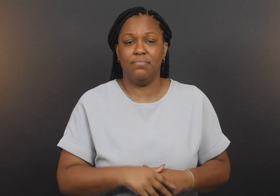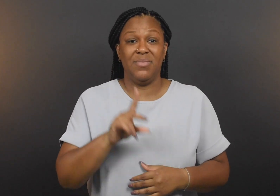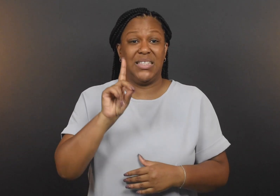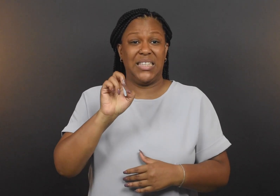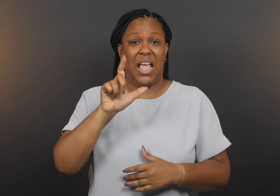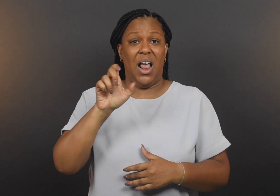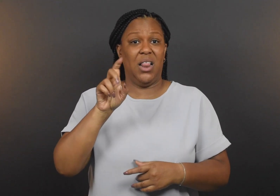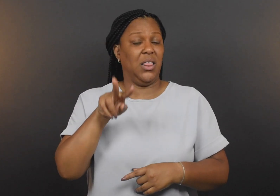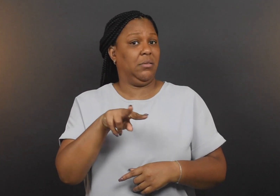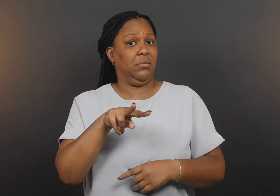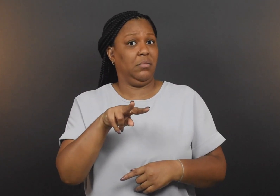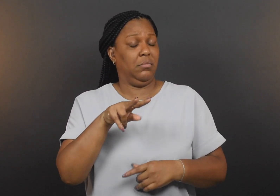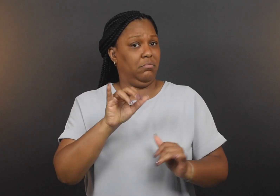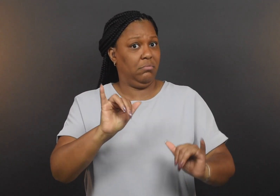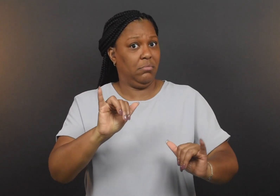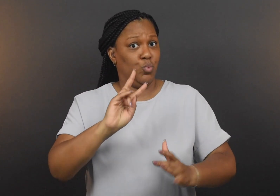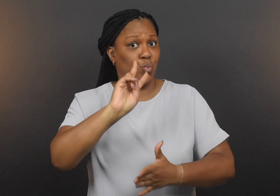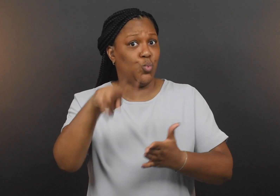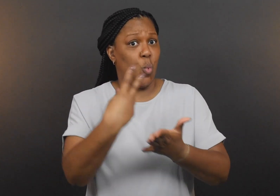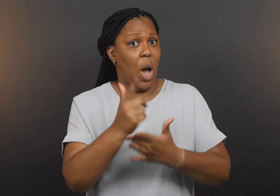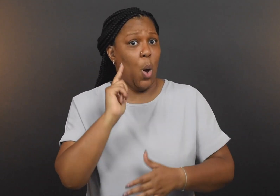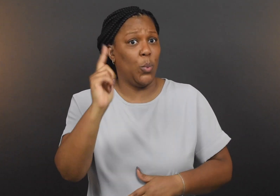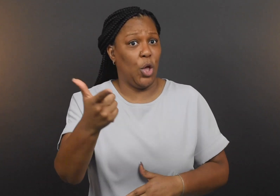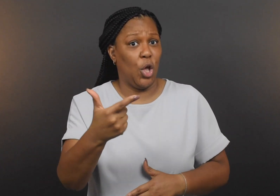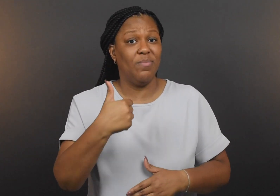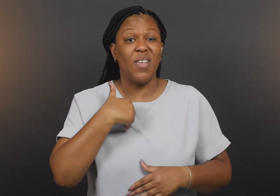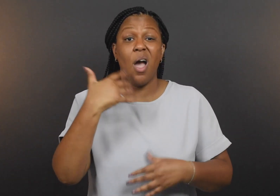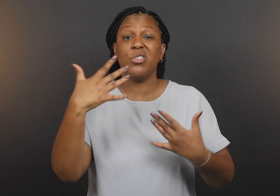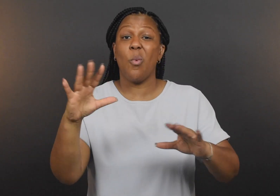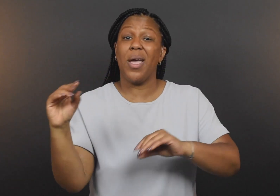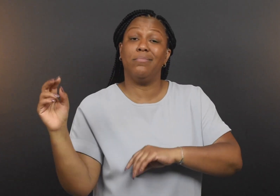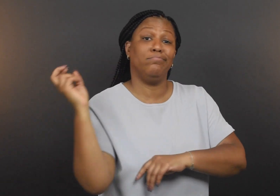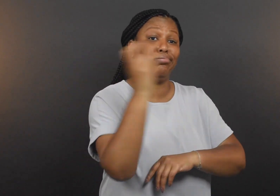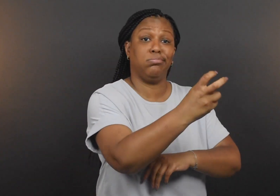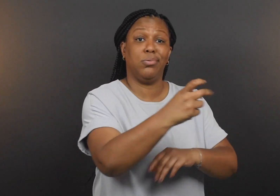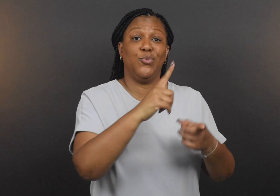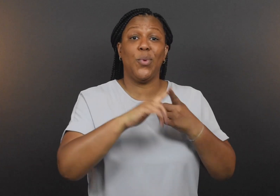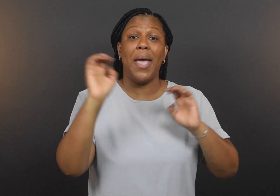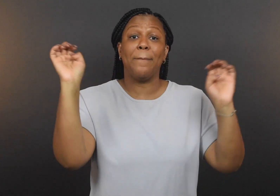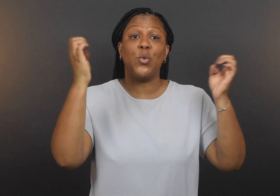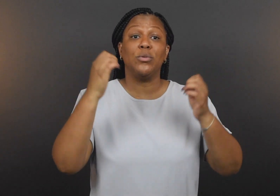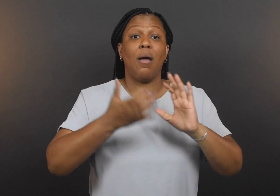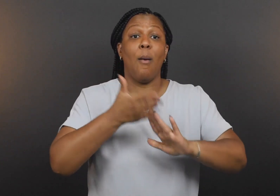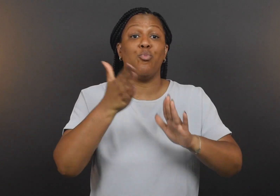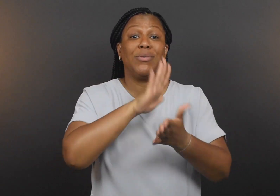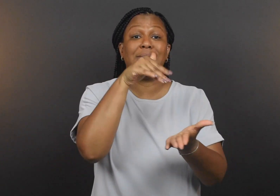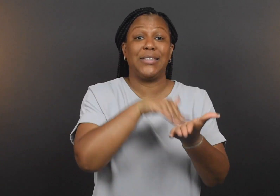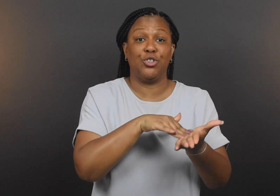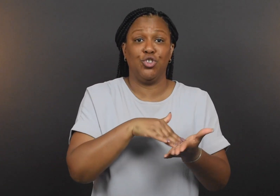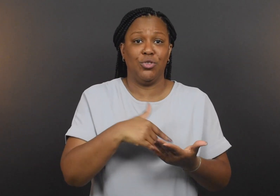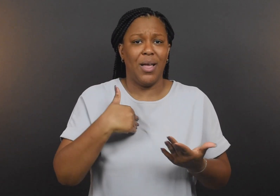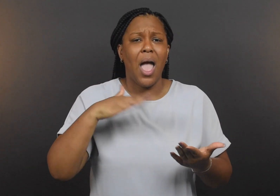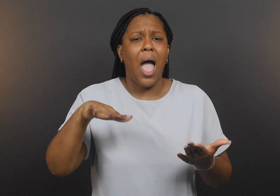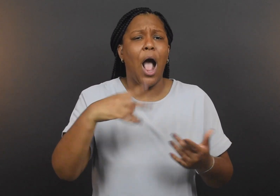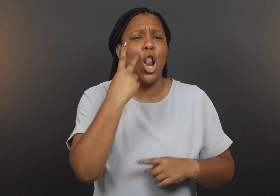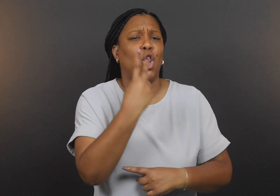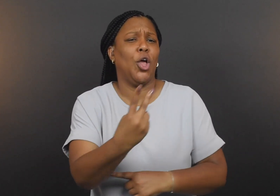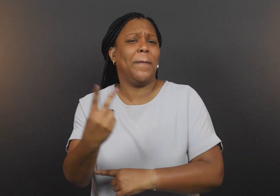it with your boss. Can you be here today?’” Dale says. “Two hours later, I was in the Emergency Operations Center. I haven’t looked back.”